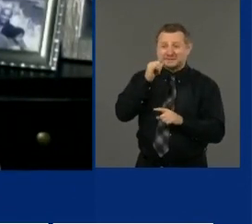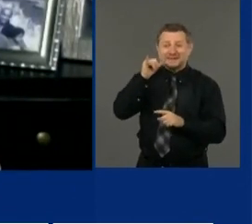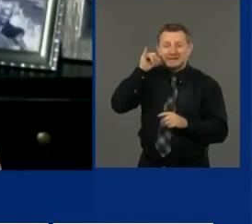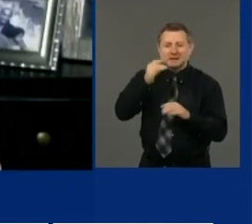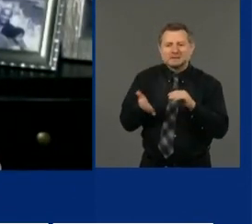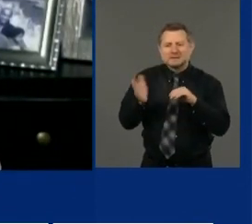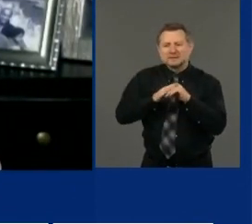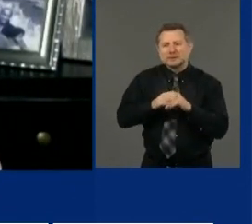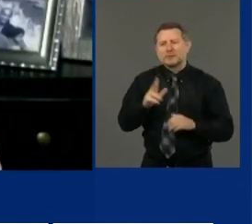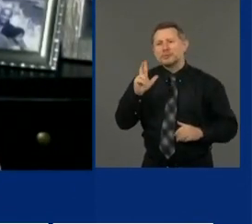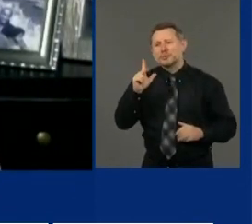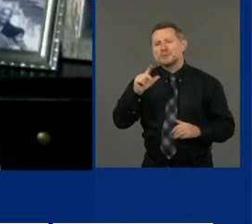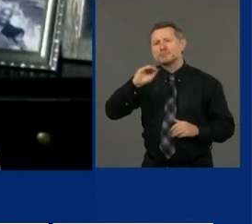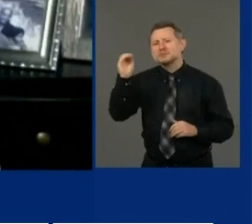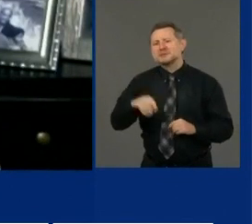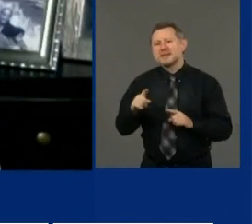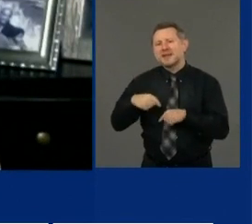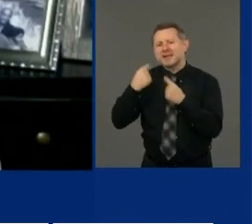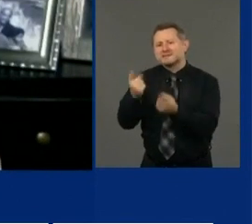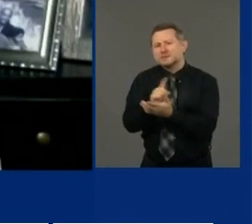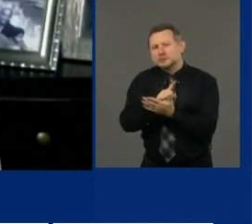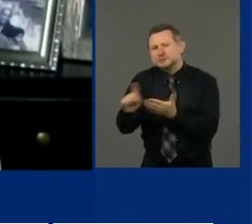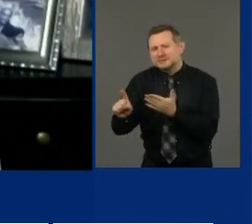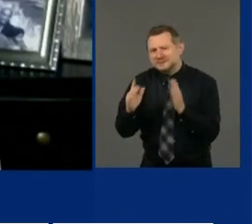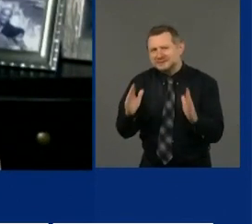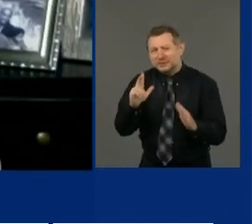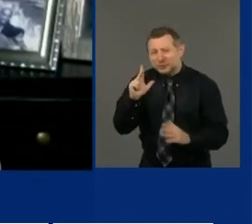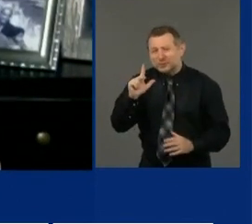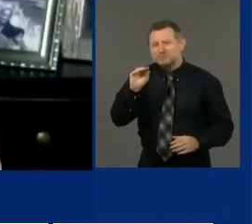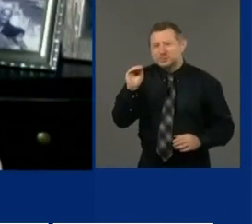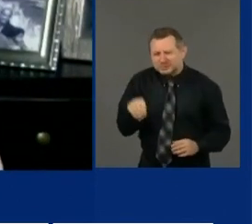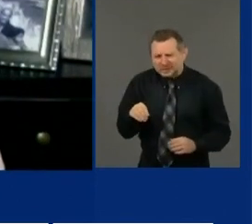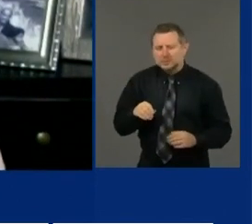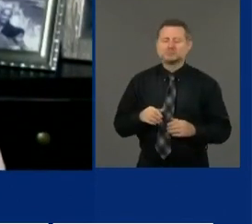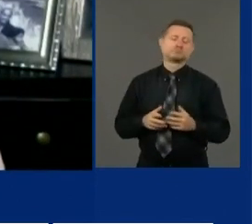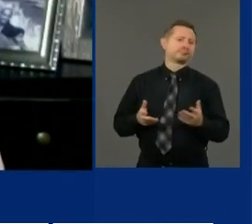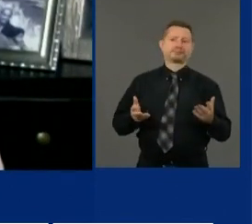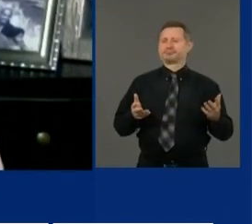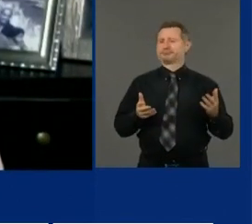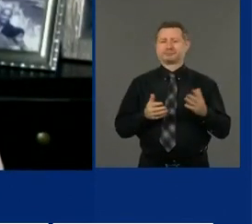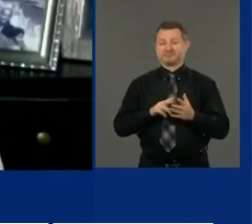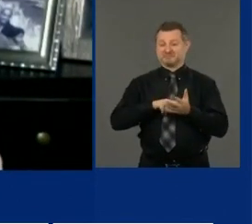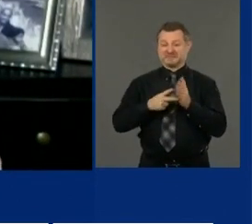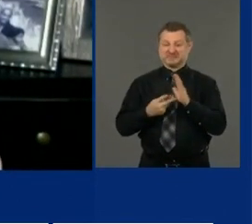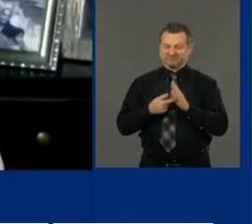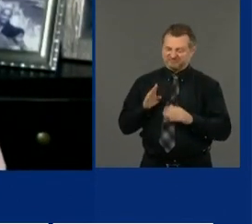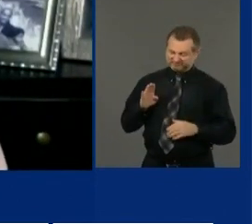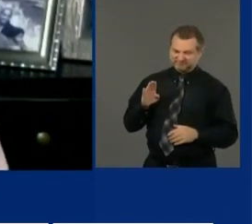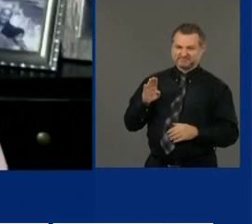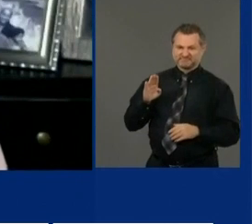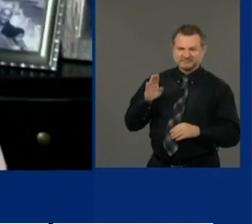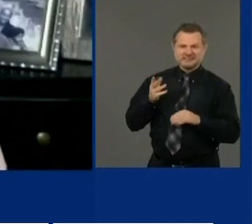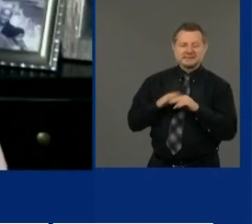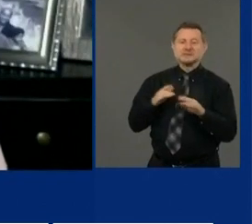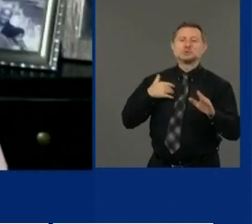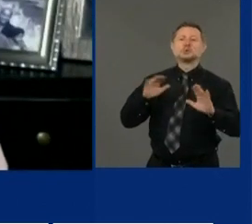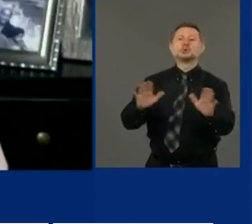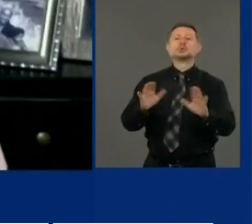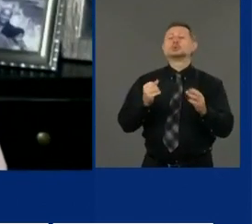NOT SEEN SINCE APRIL. AS OF YESTERDAY AFTERNOON, WE